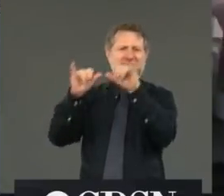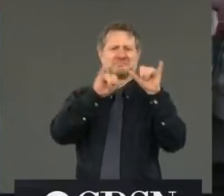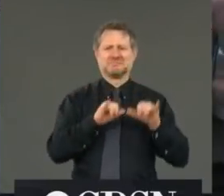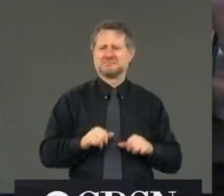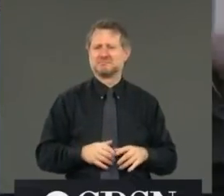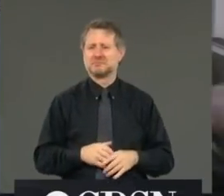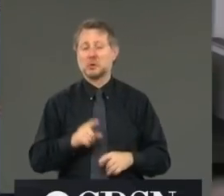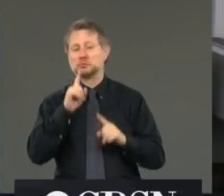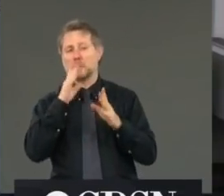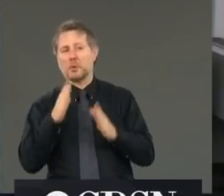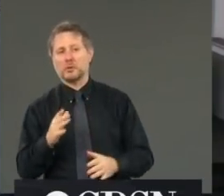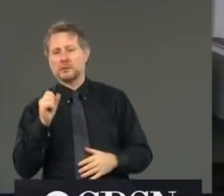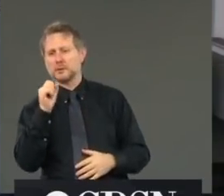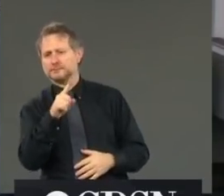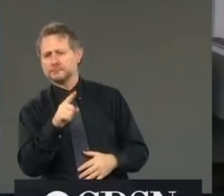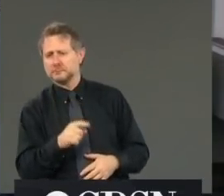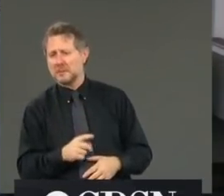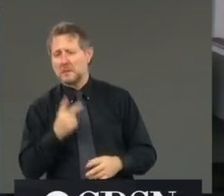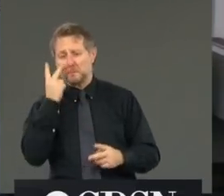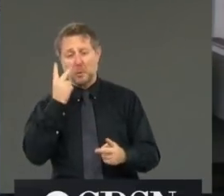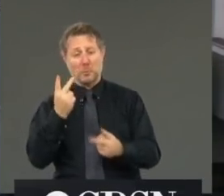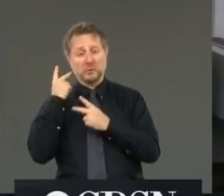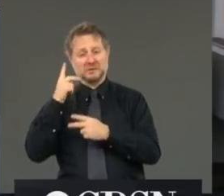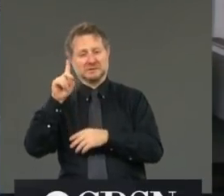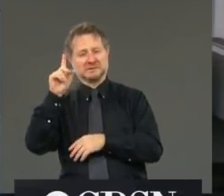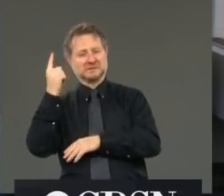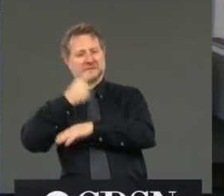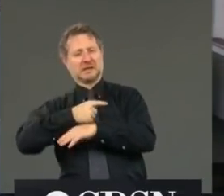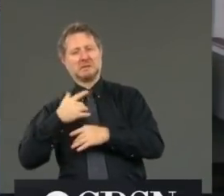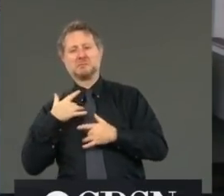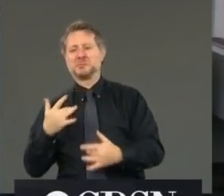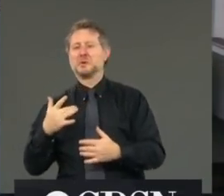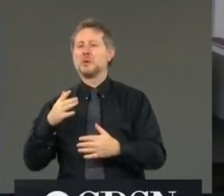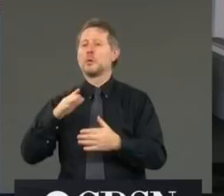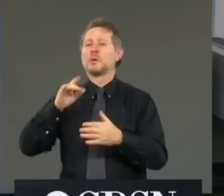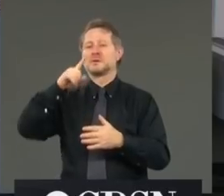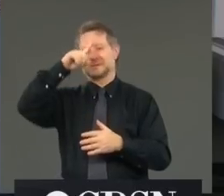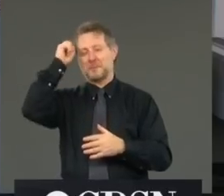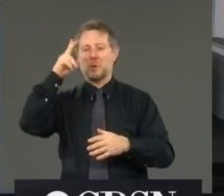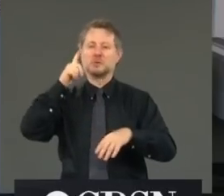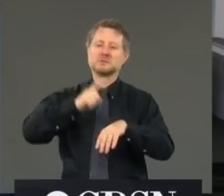IF YOU ARE SAYING WELL, LOOK AT PARTICULAR CIRCUMSTANCES IN ANY LOCALITY, WE COULD ALWAYS DO